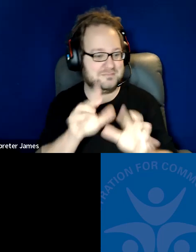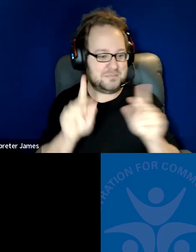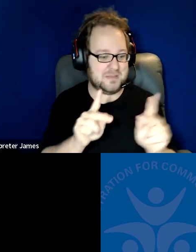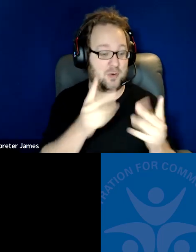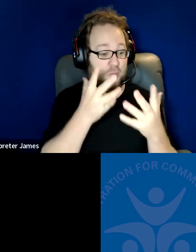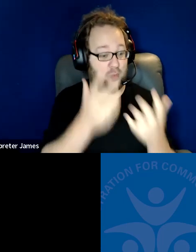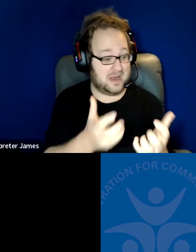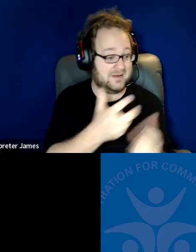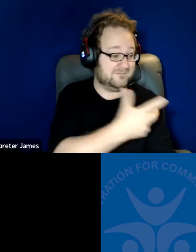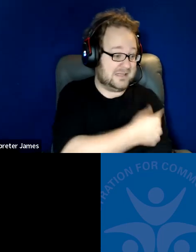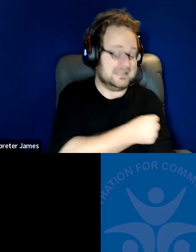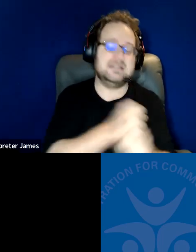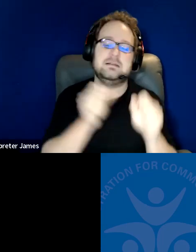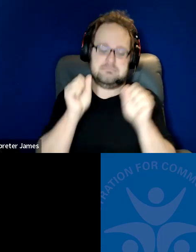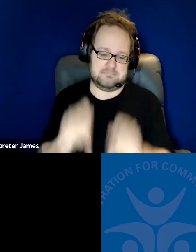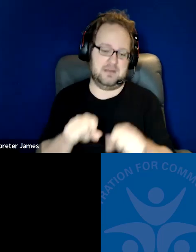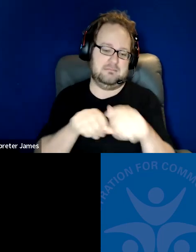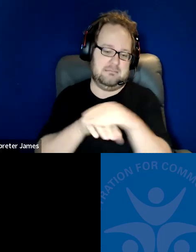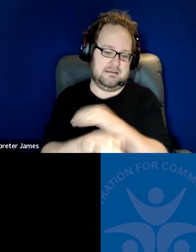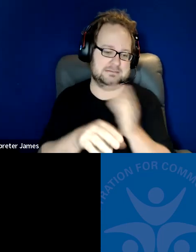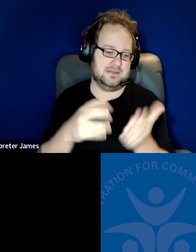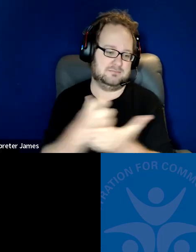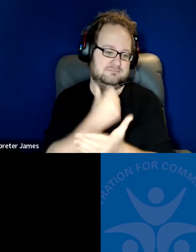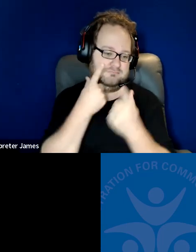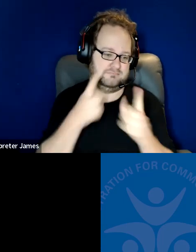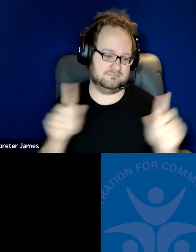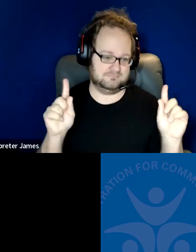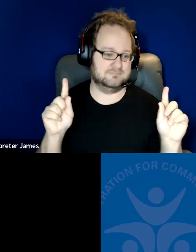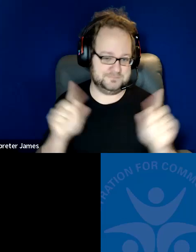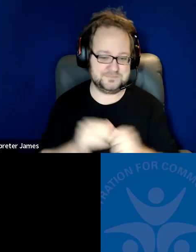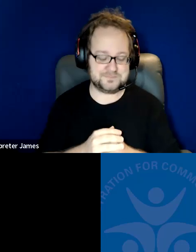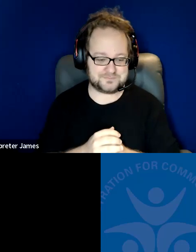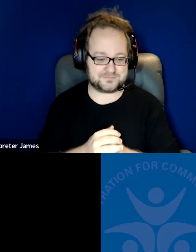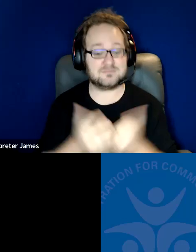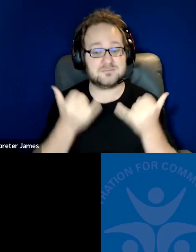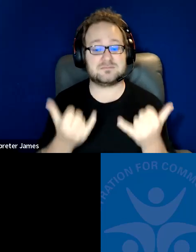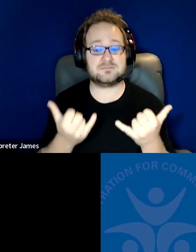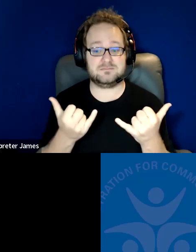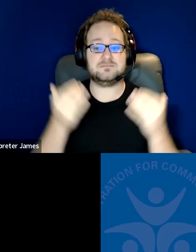willing can access these critical vaccinations. So let's turn to the real people.